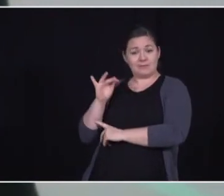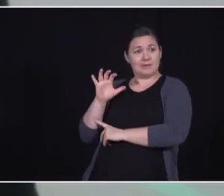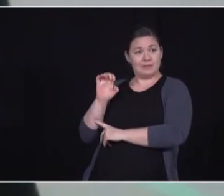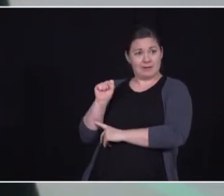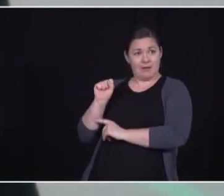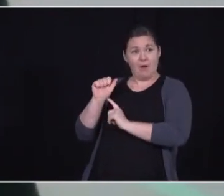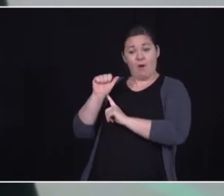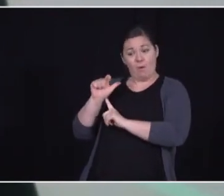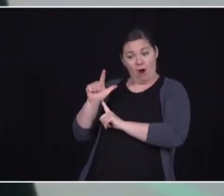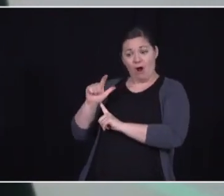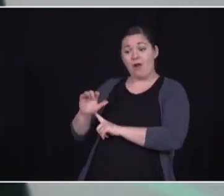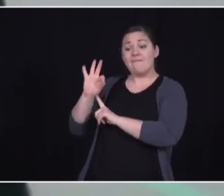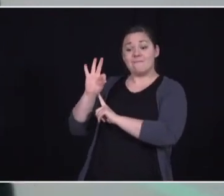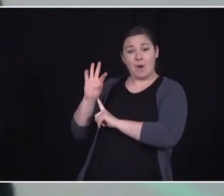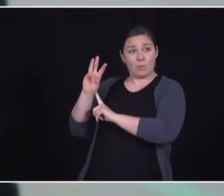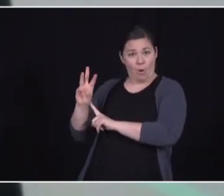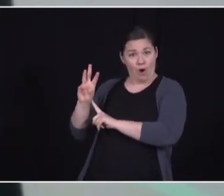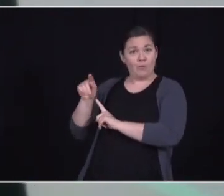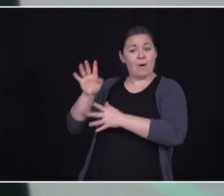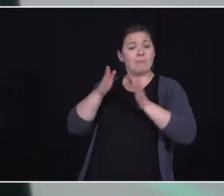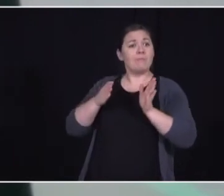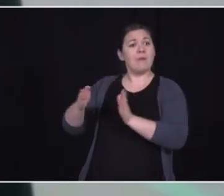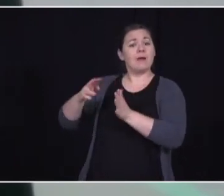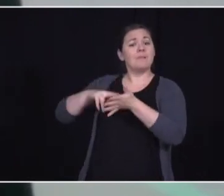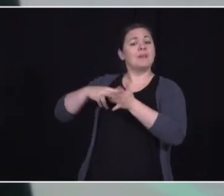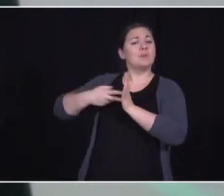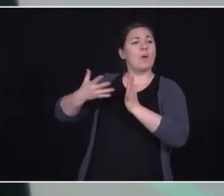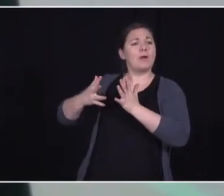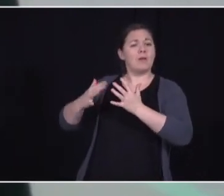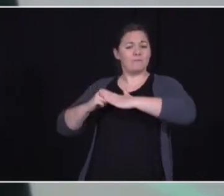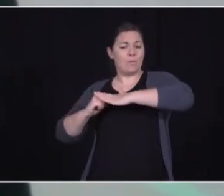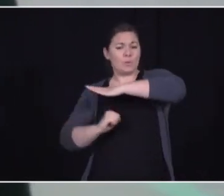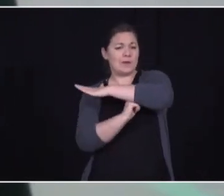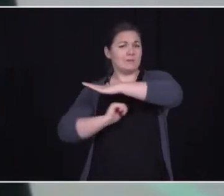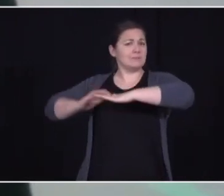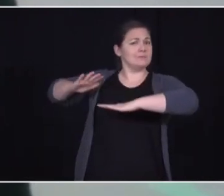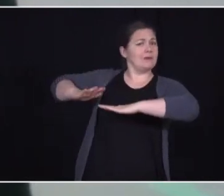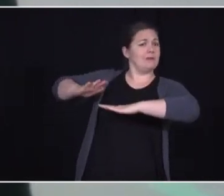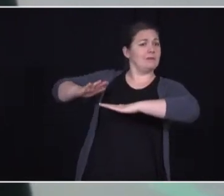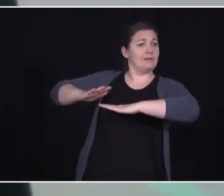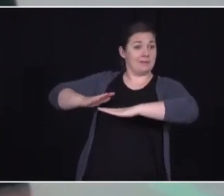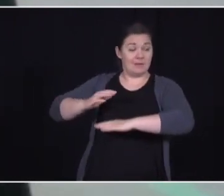ethical framework really explains what we are committing ourselves to when we invoke these inherently ethical terms.